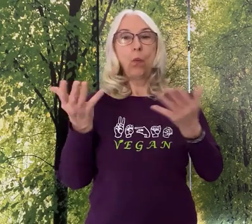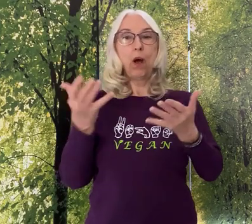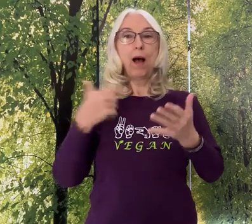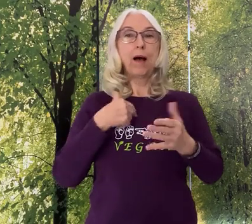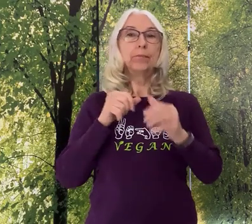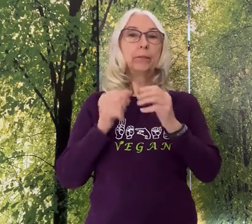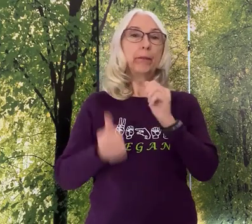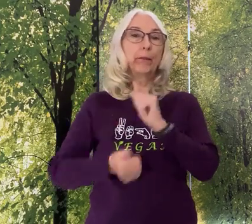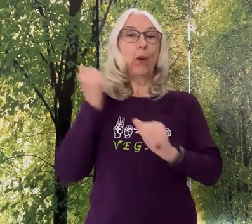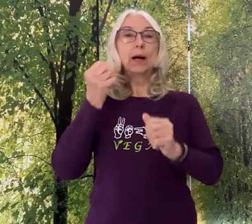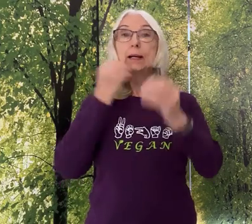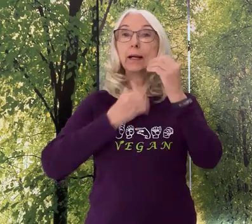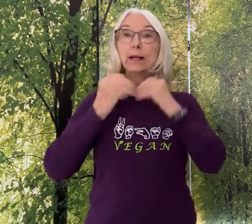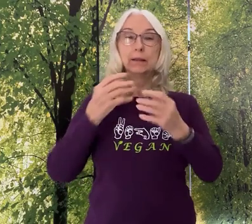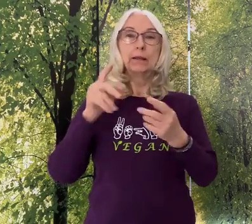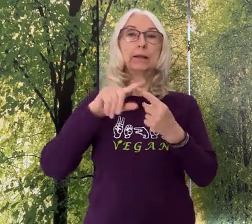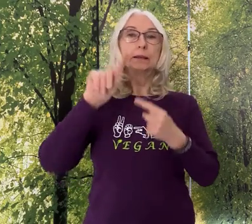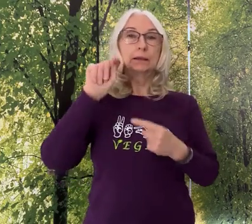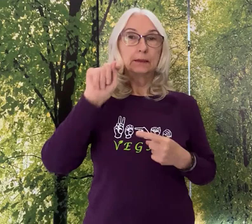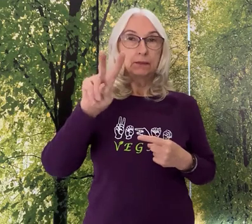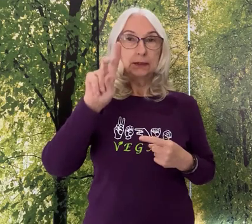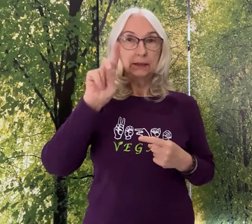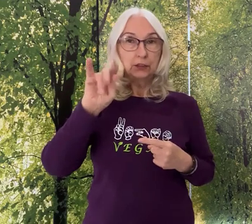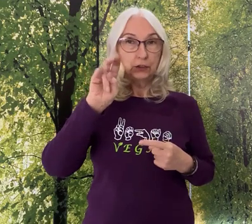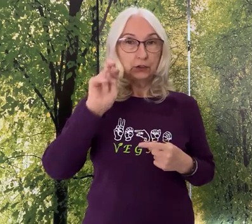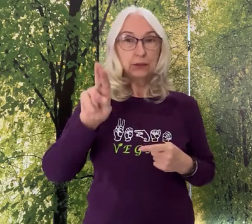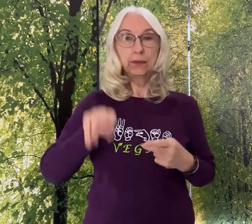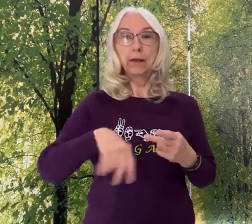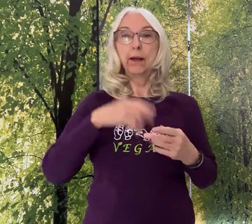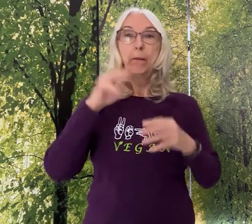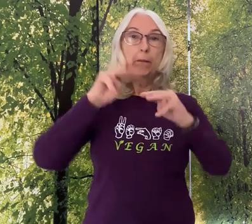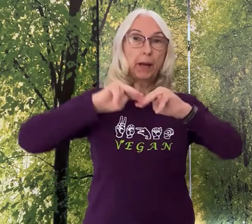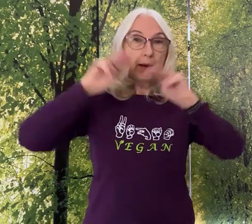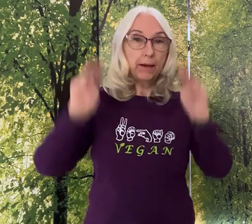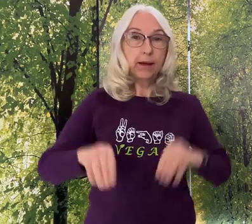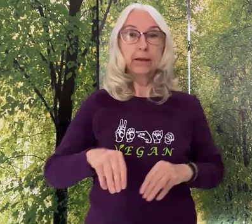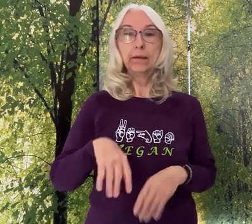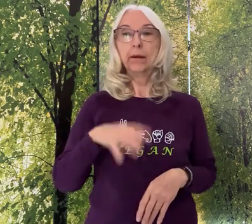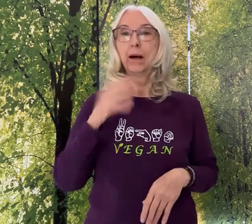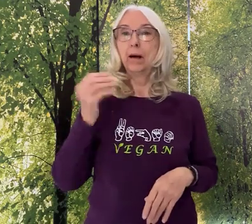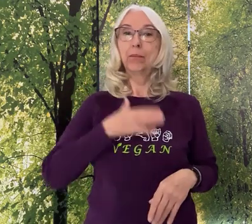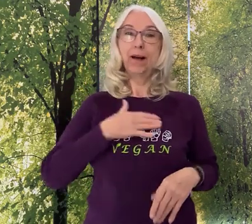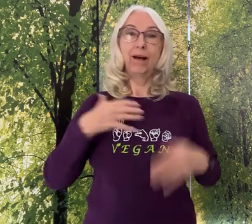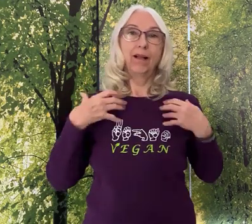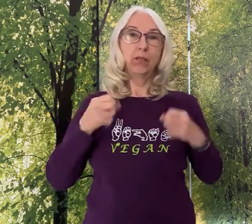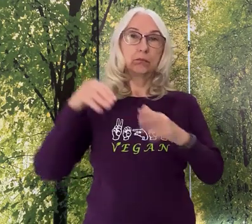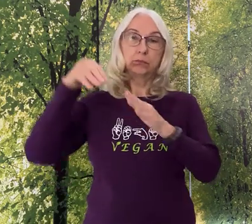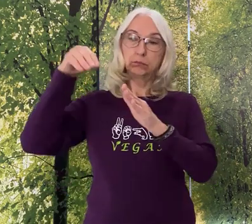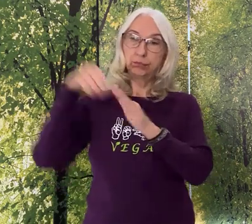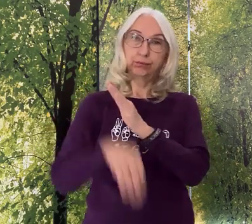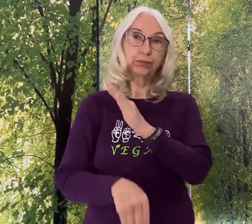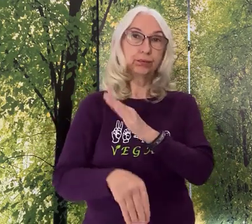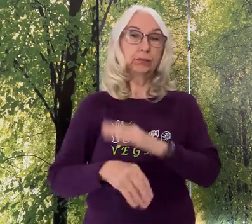what I mainly ate, TV dinners and McDonald’s, and my declining health.